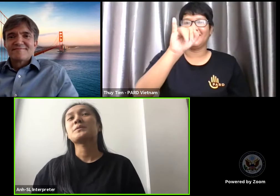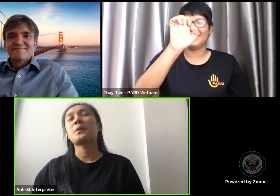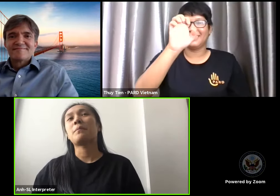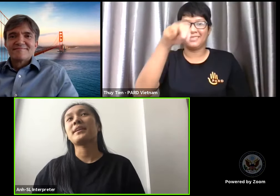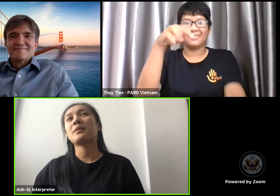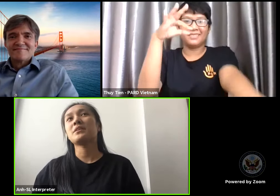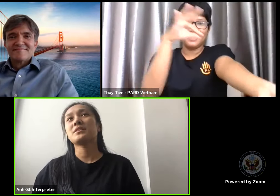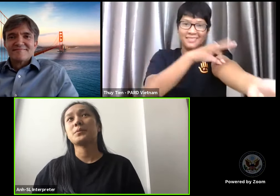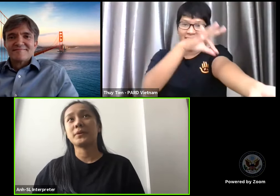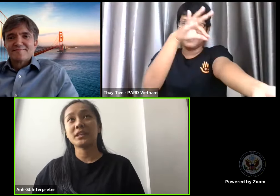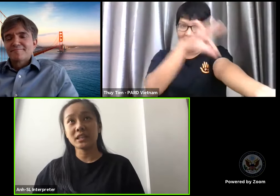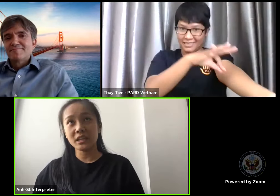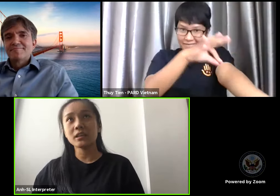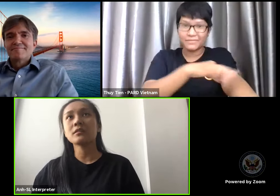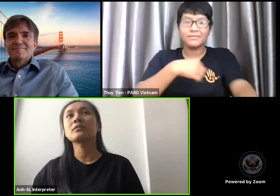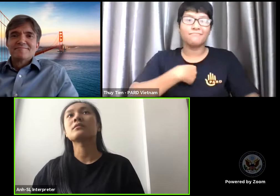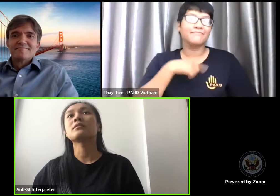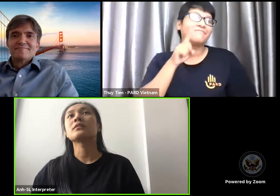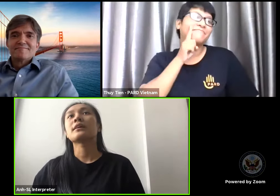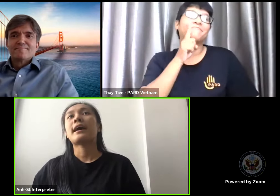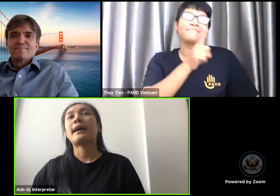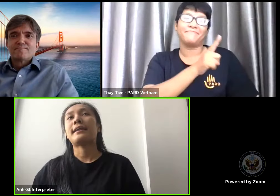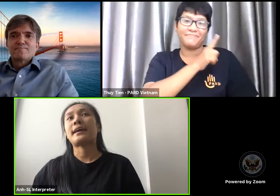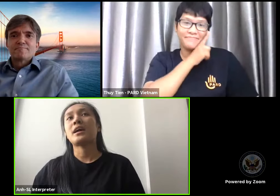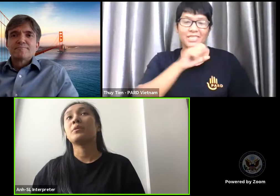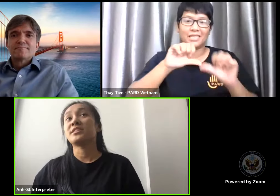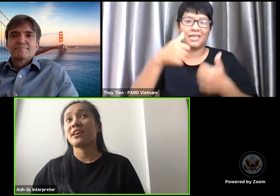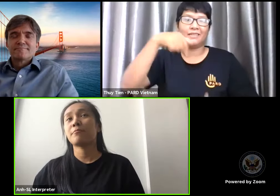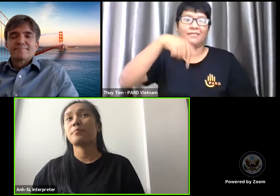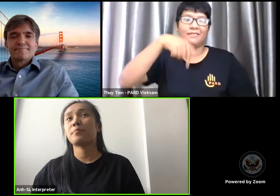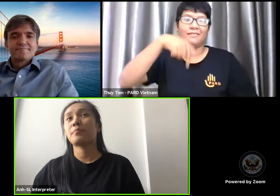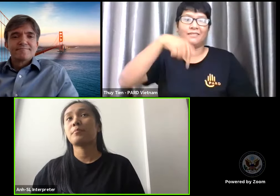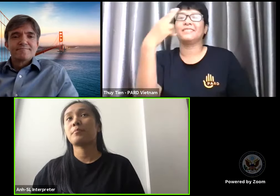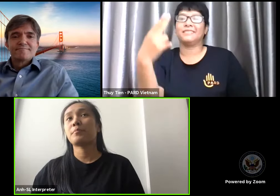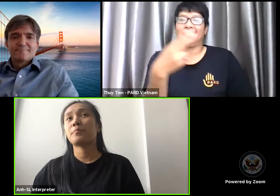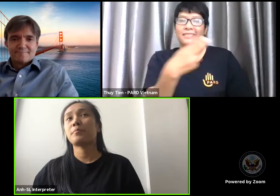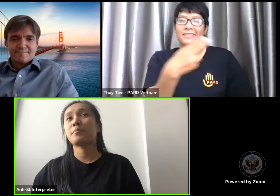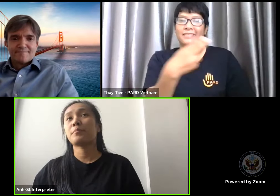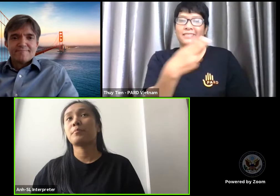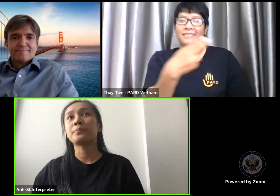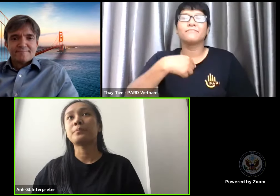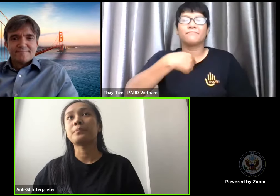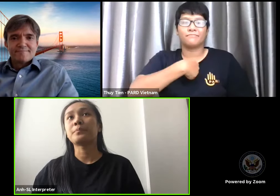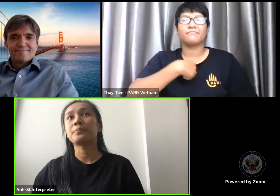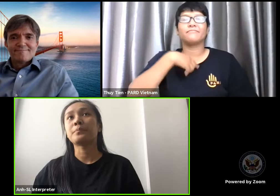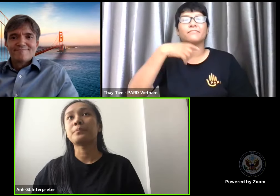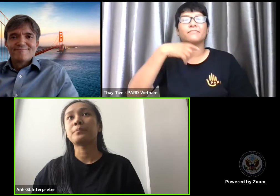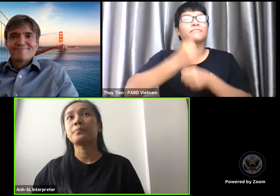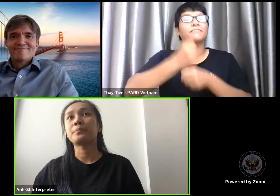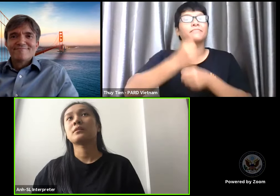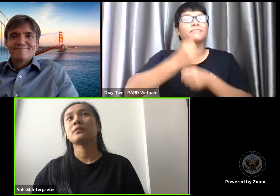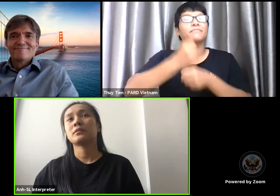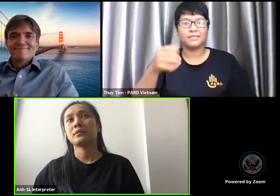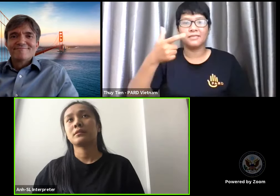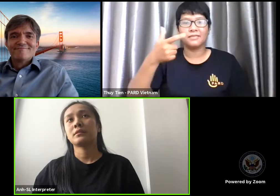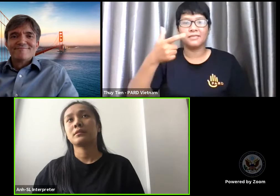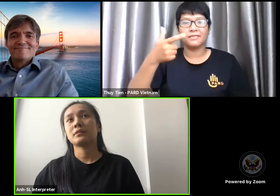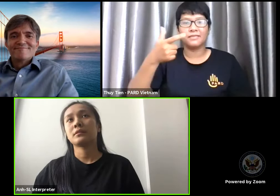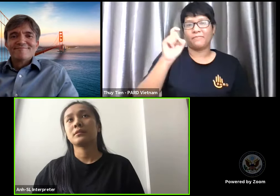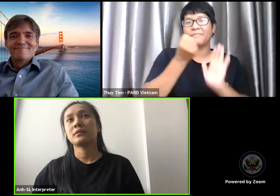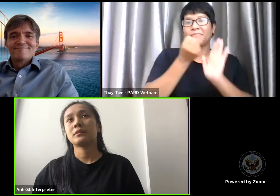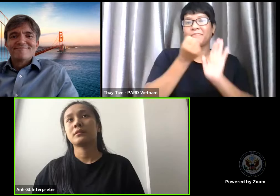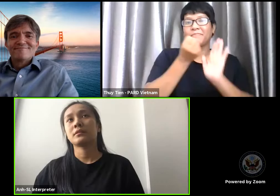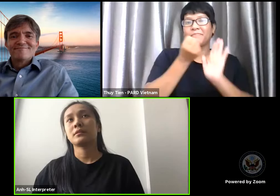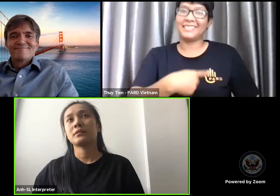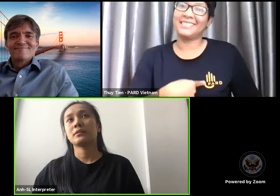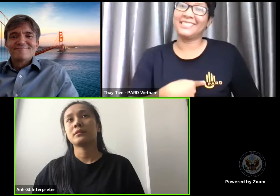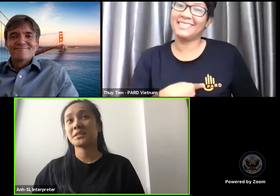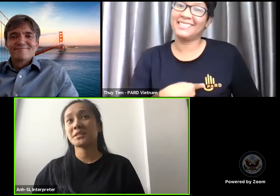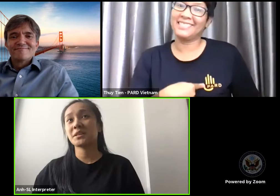So my name is Thuy Tien and I am a deaf person from Vietnam. I am now working as the director